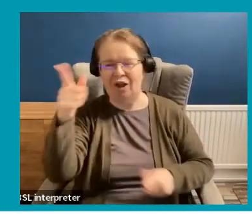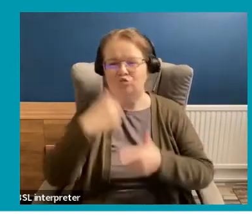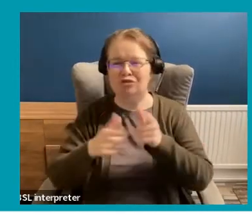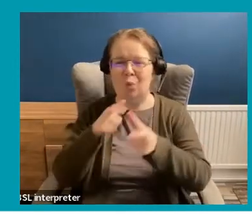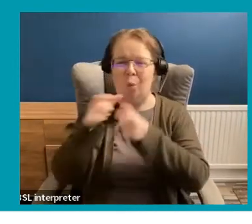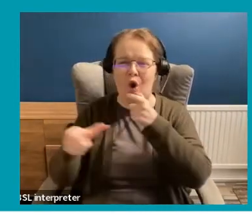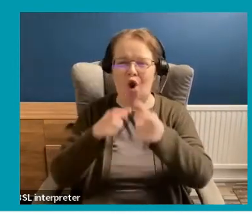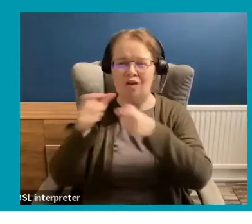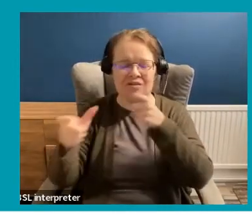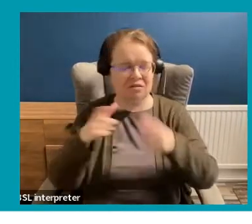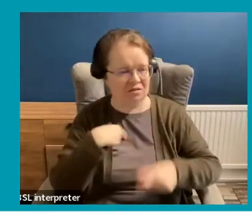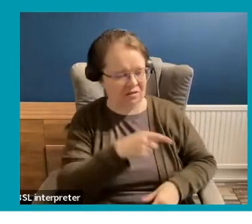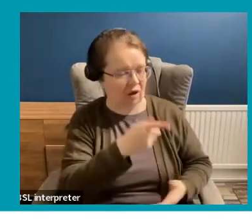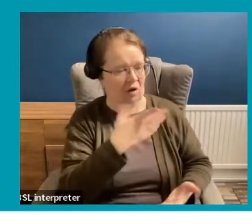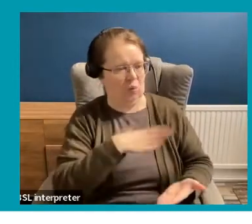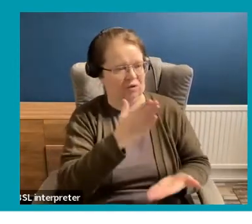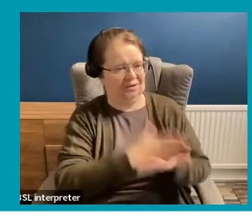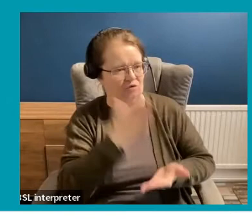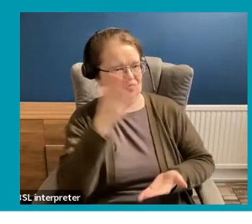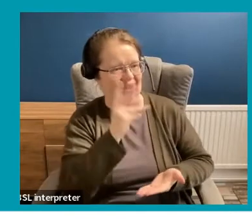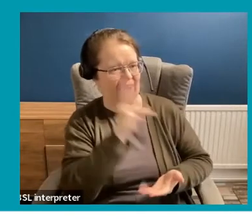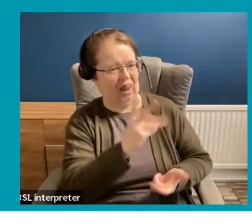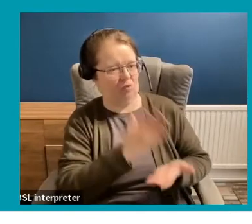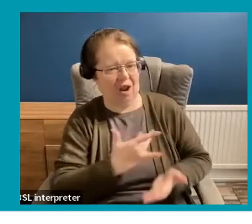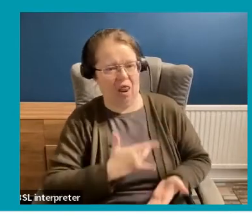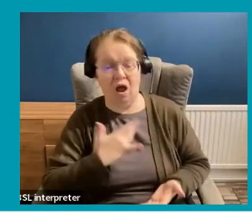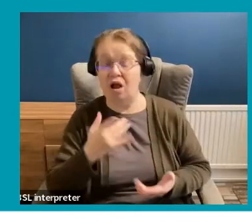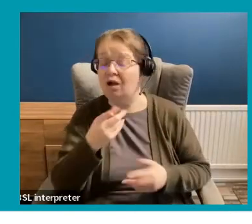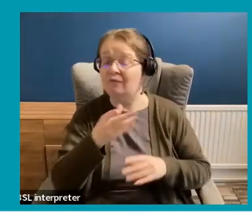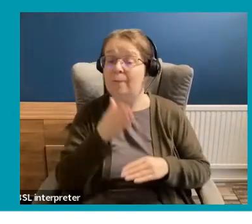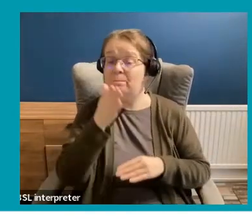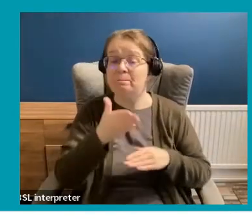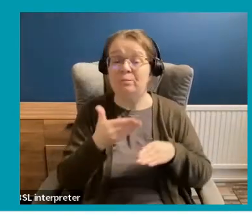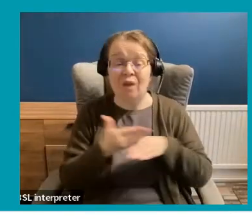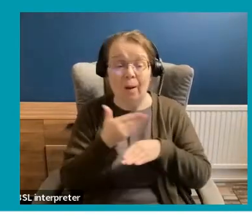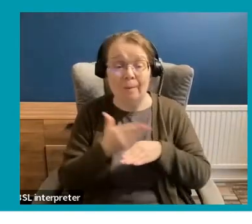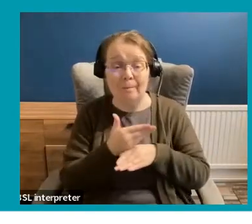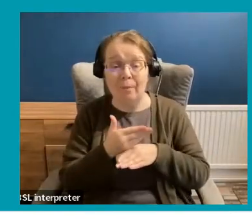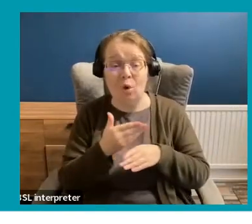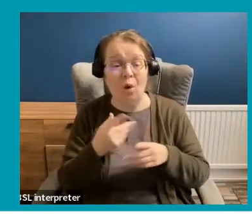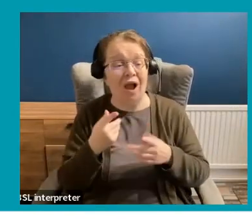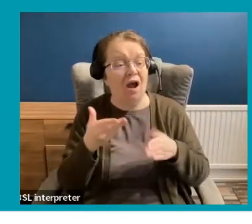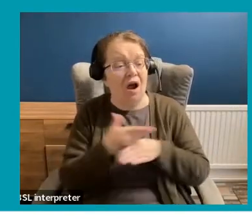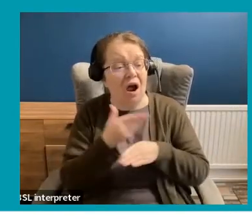We used to say to our employers if you have an employee resource group for disabled